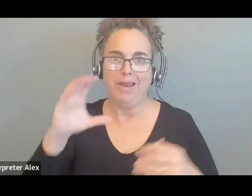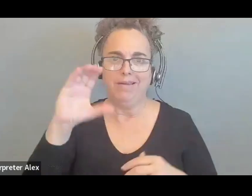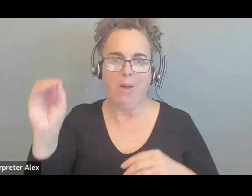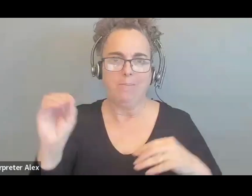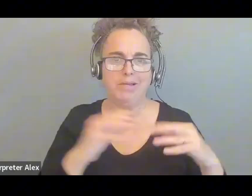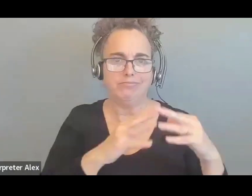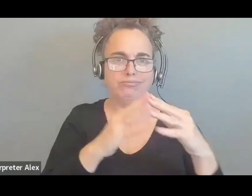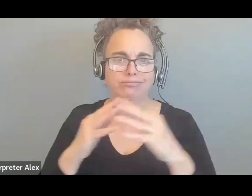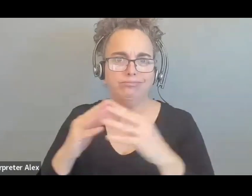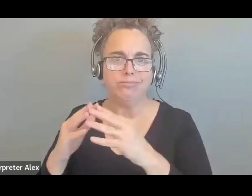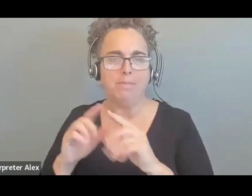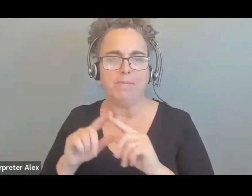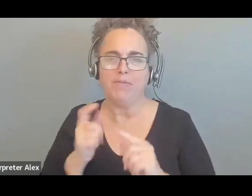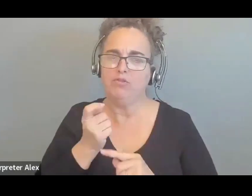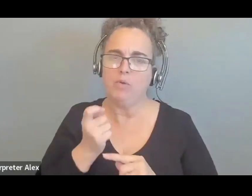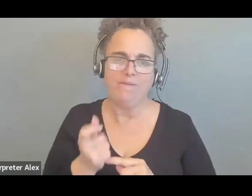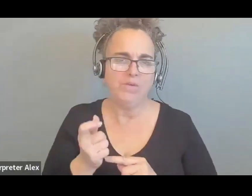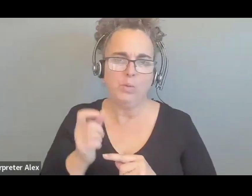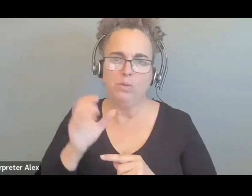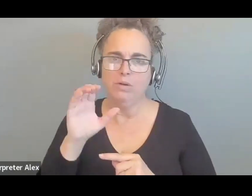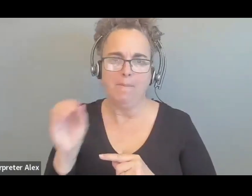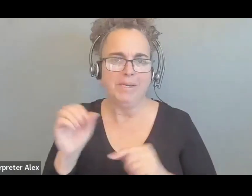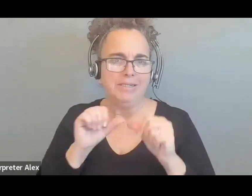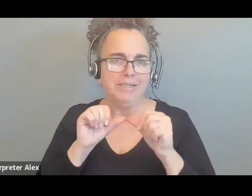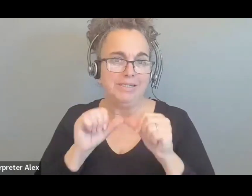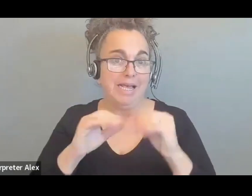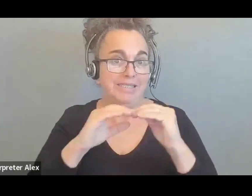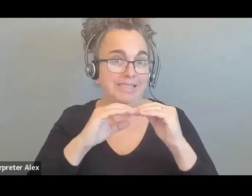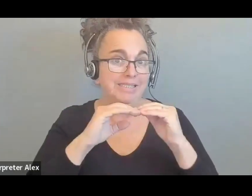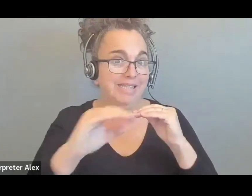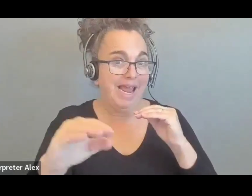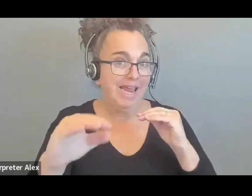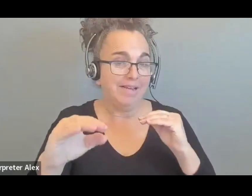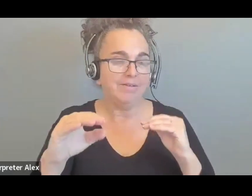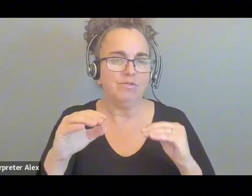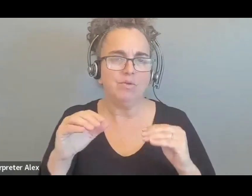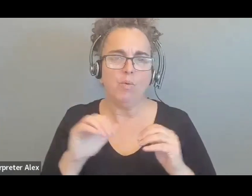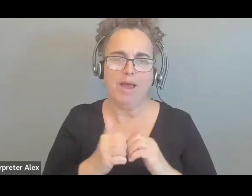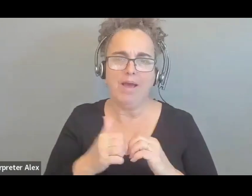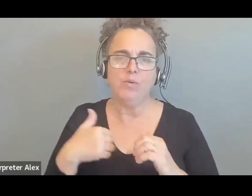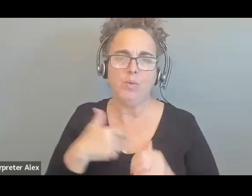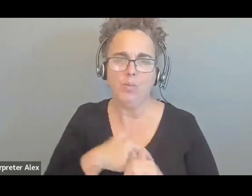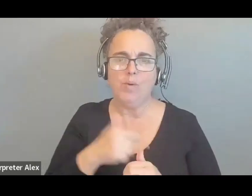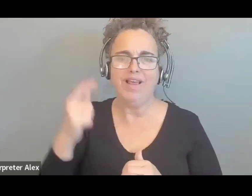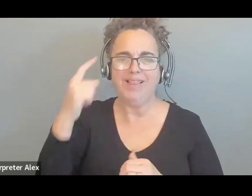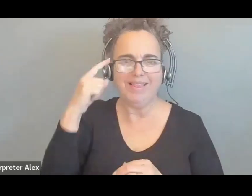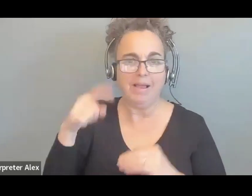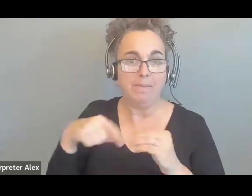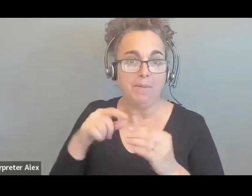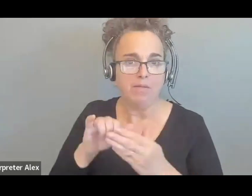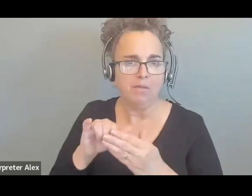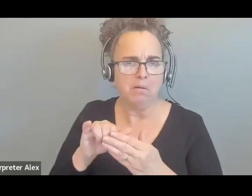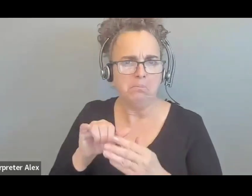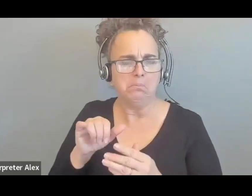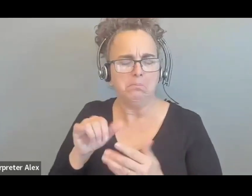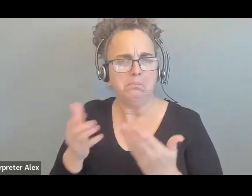but there's so little company sustainability. And so how do we think about, does this need to be a tool